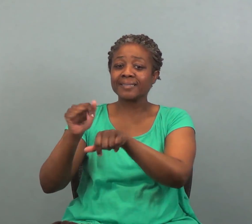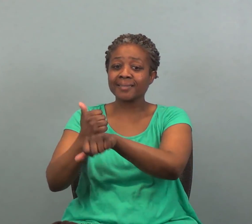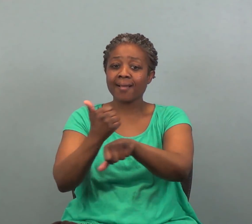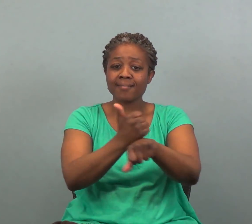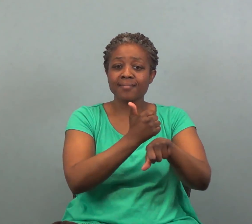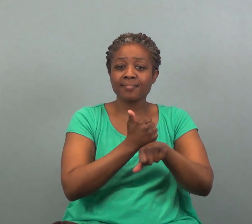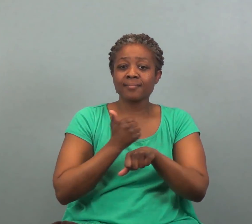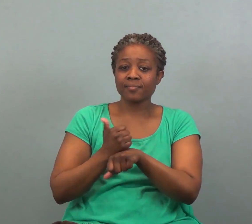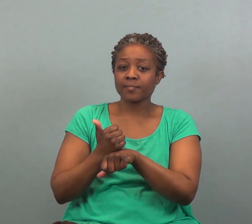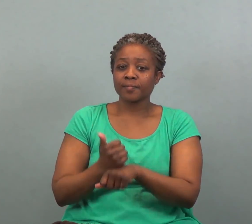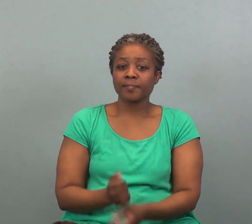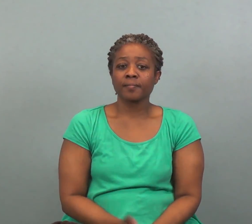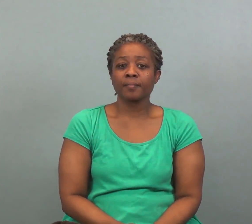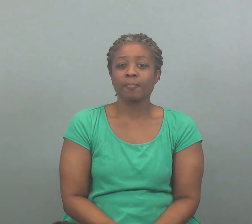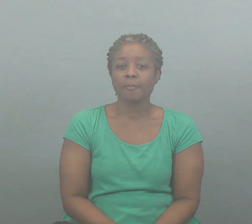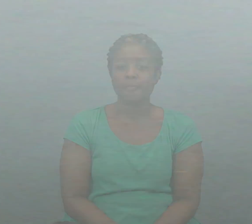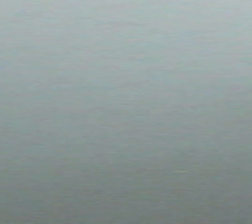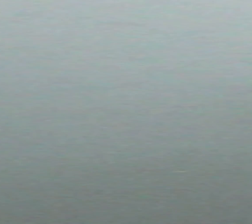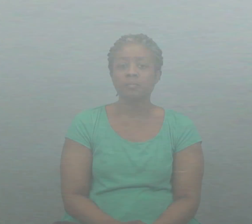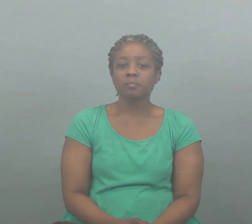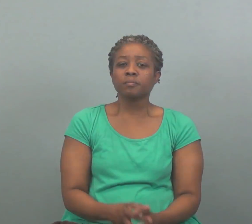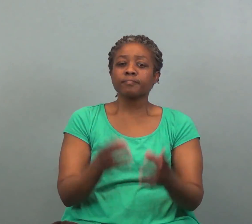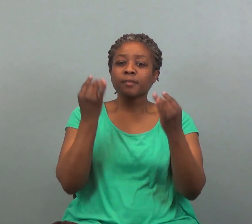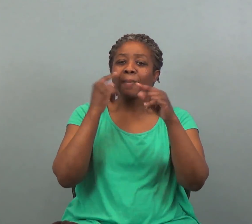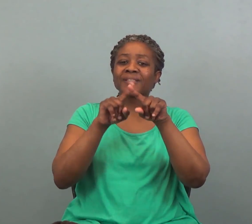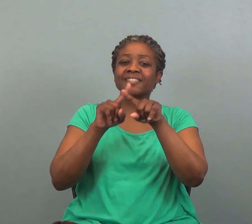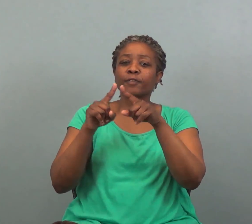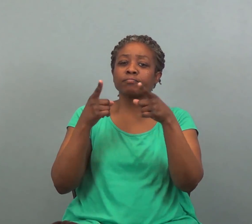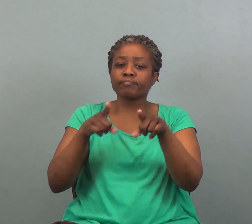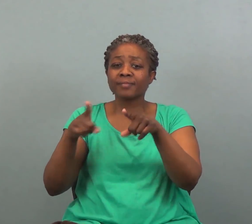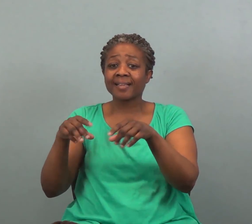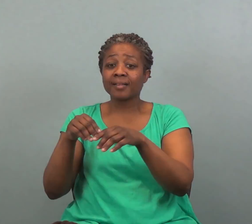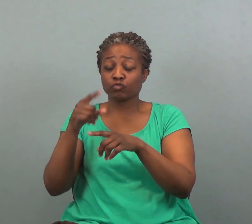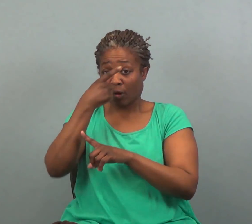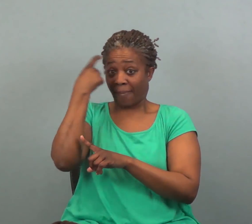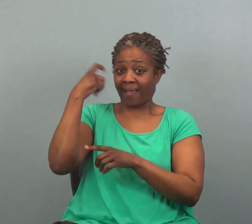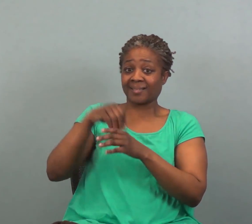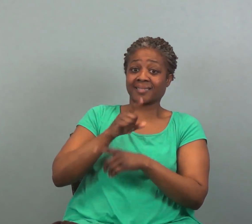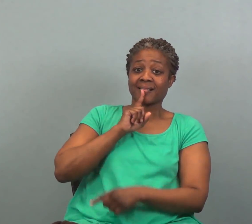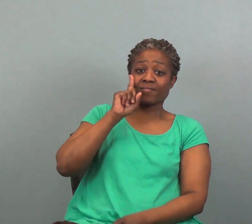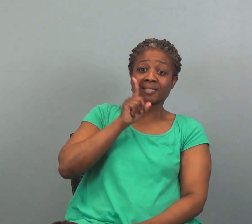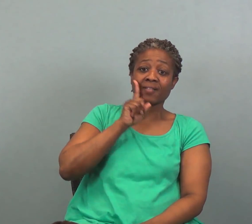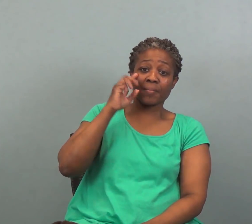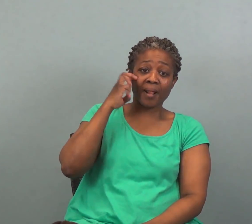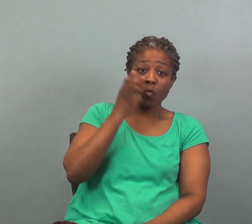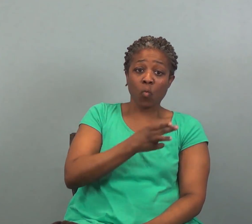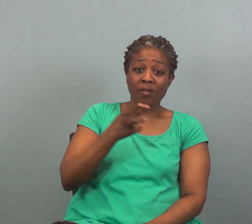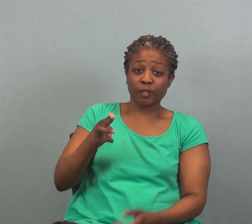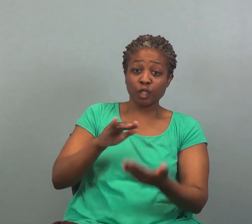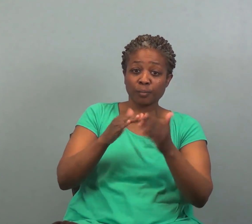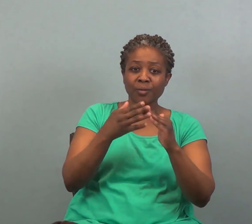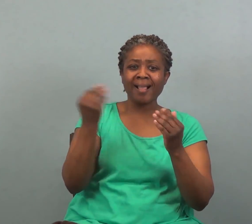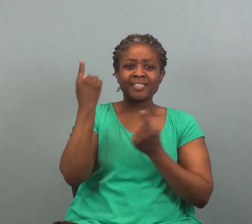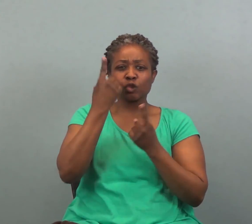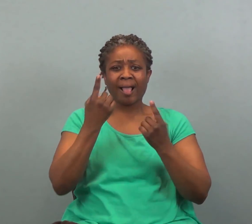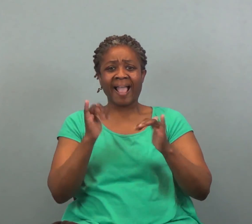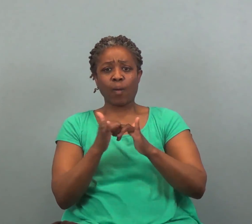in a variety of settings. We'll explore incidences of trauma prevalent in the Deaf, DeafBlind and hard of hearing community,